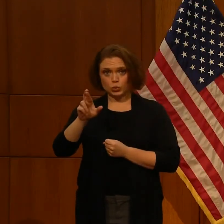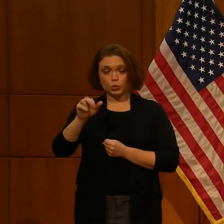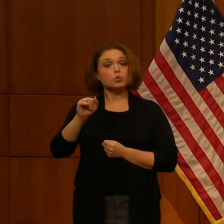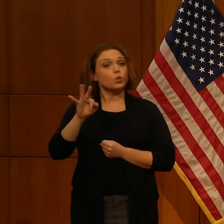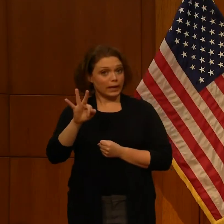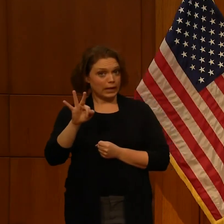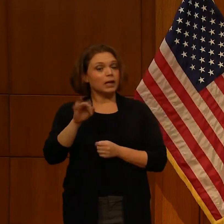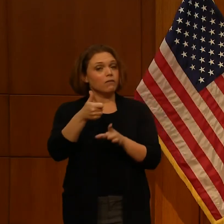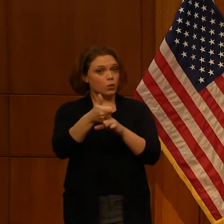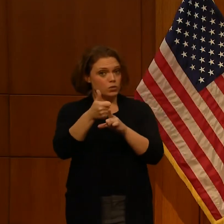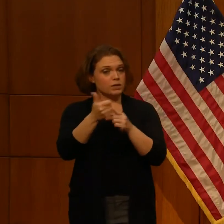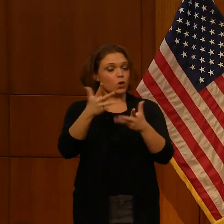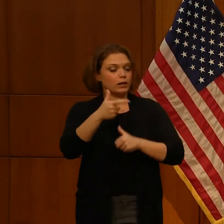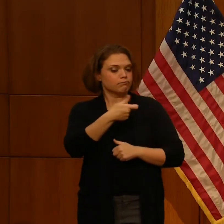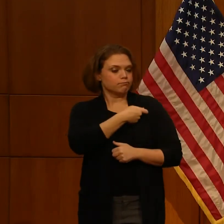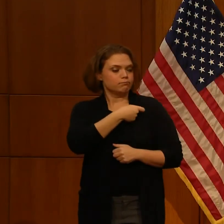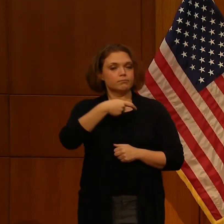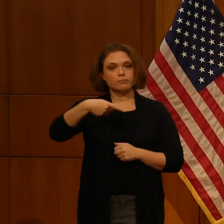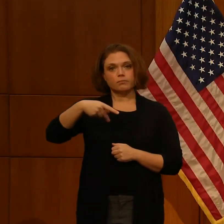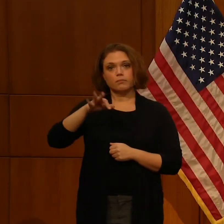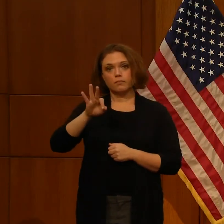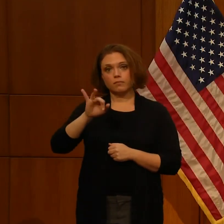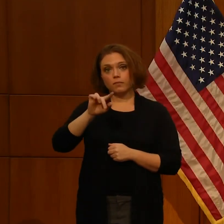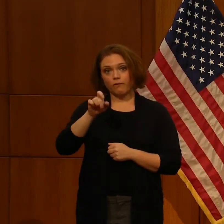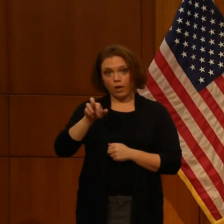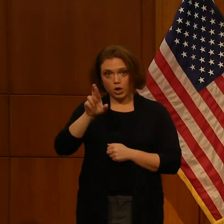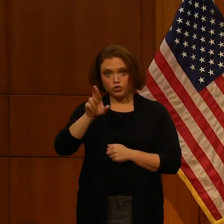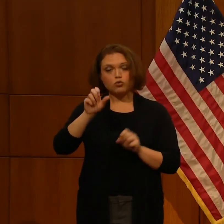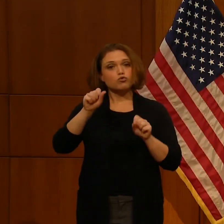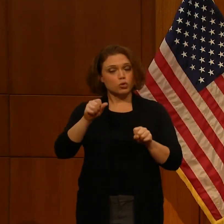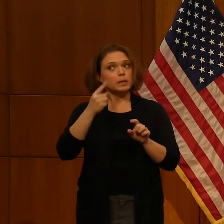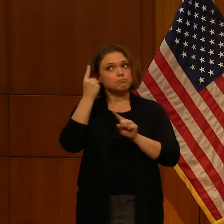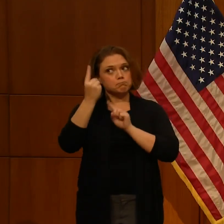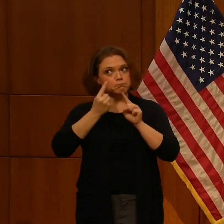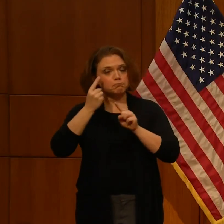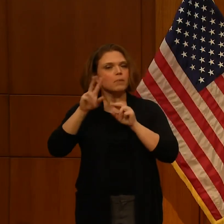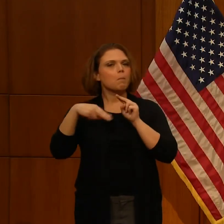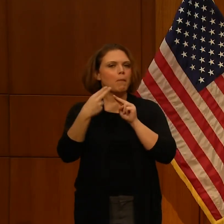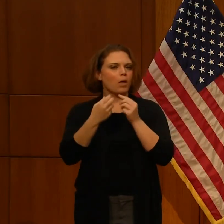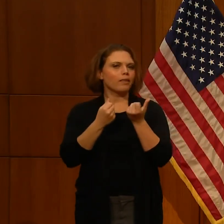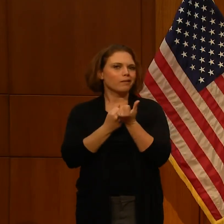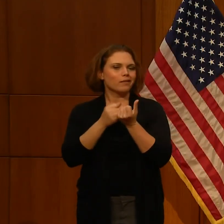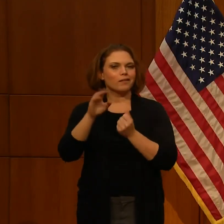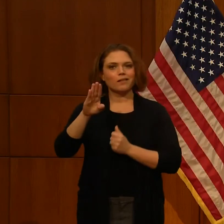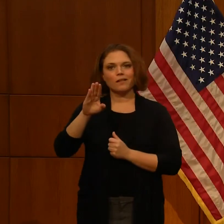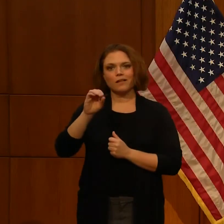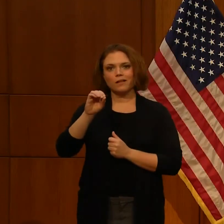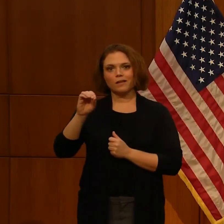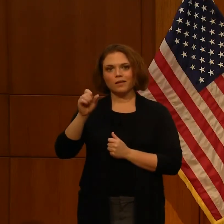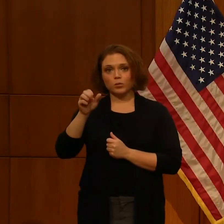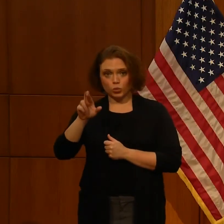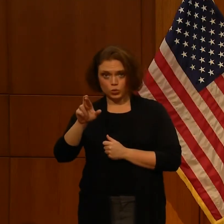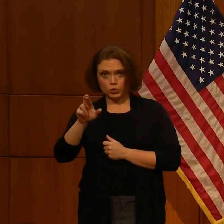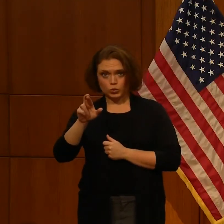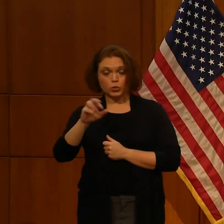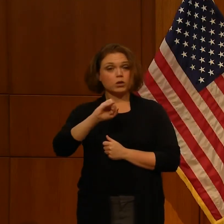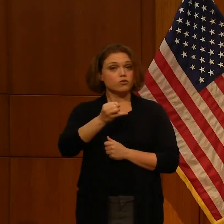BOOSTERS. SO THE PEOPLE WHO GOT FIVES ARE THE ONES WHO SHOULD BE THINKING ABOUT BOOSTERS FOR